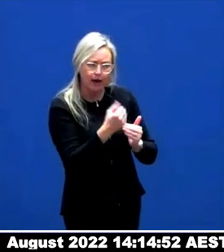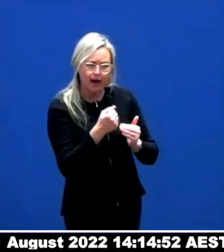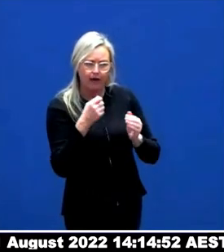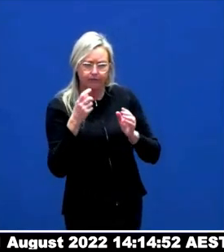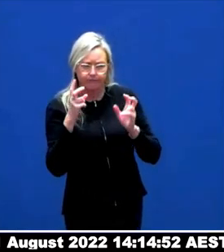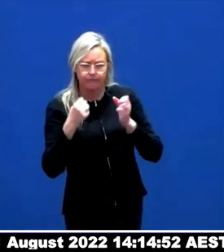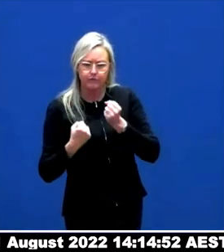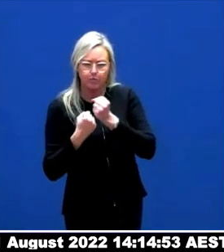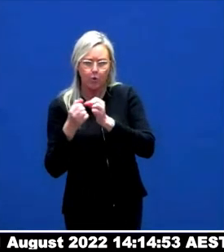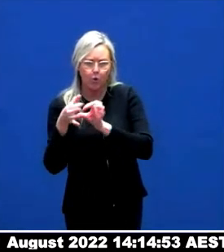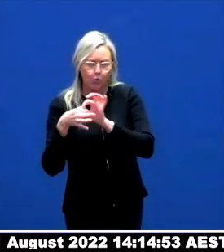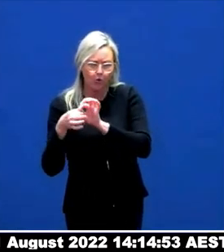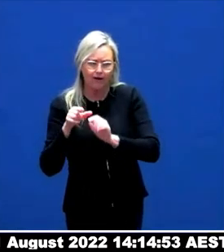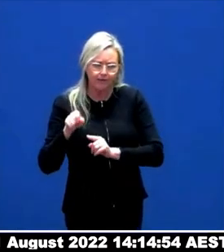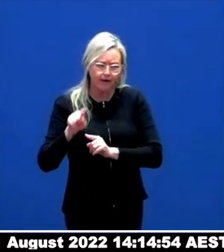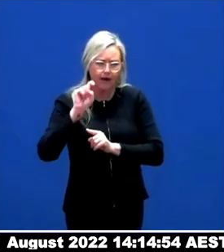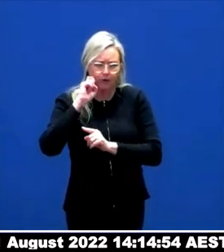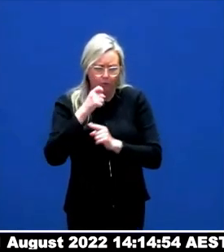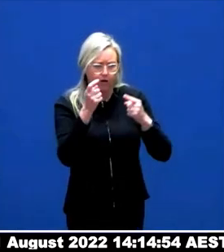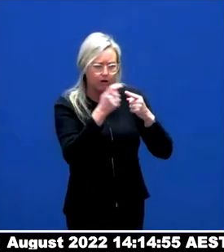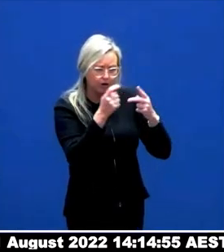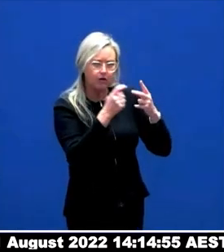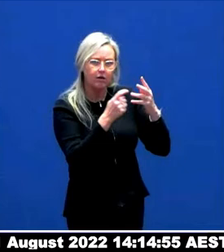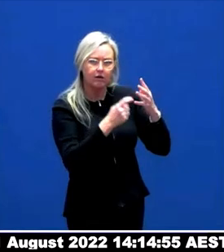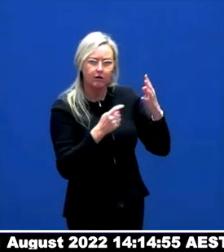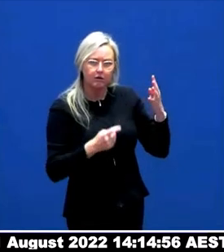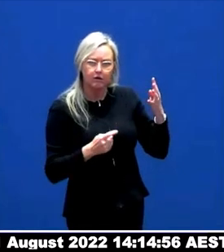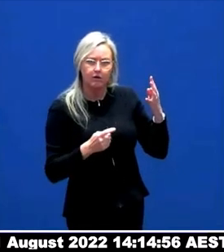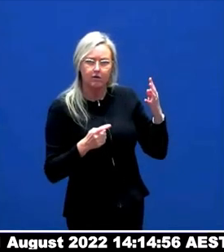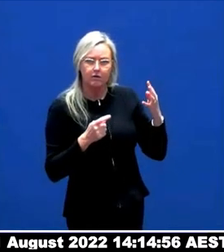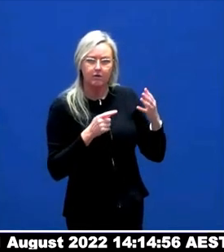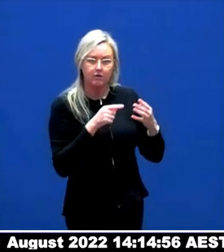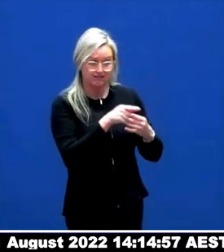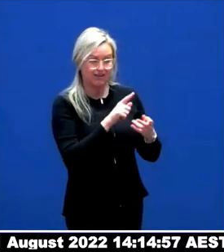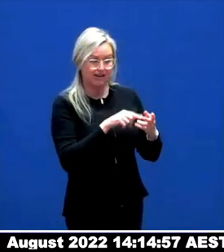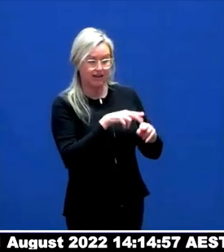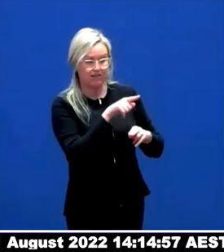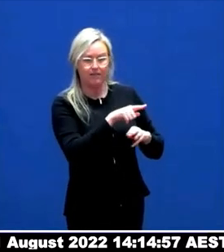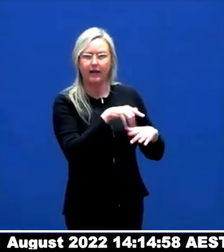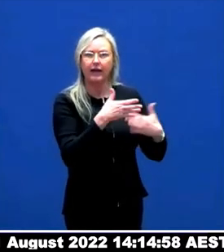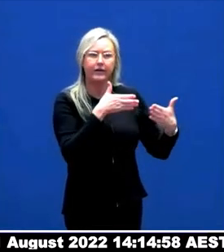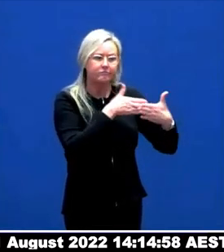should be, and what they can do if they're finding that they're not actually getting the service they require from that support coordinator.